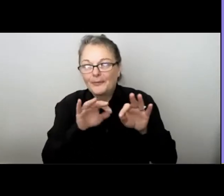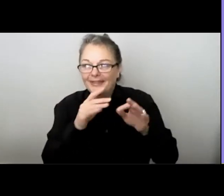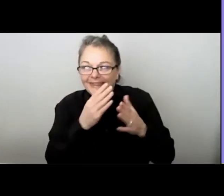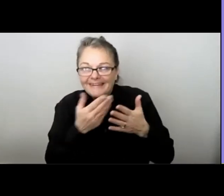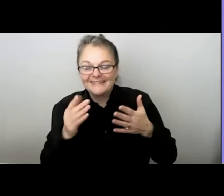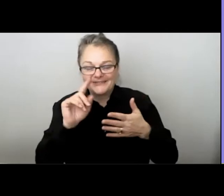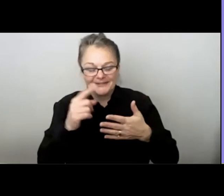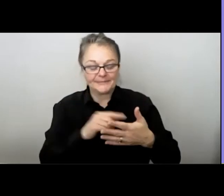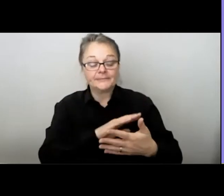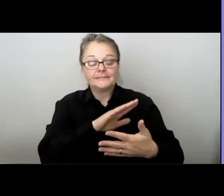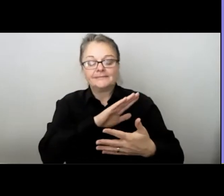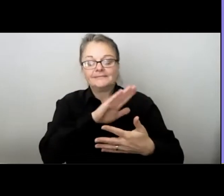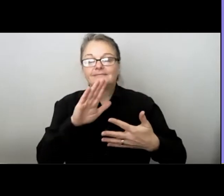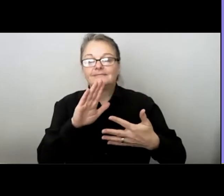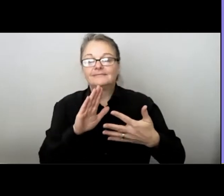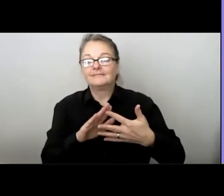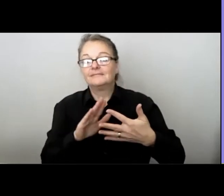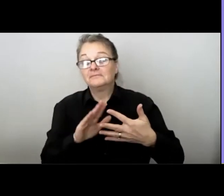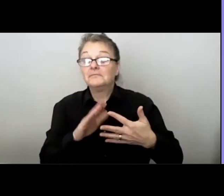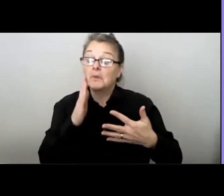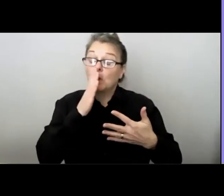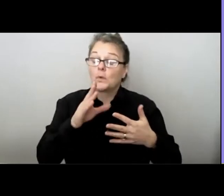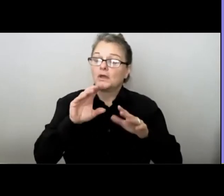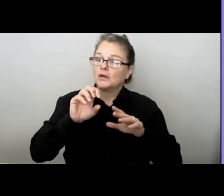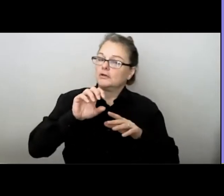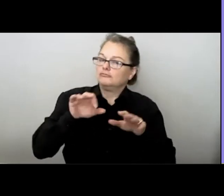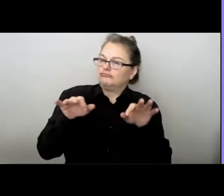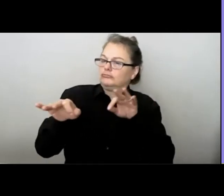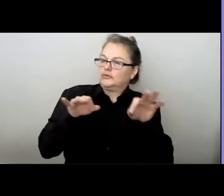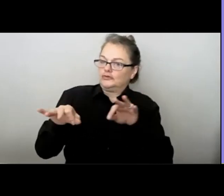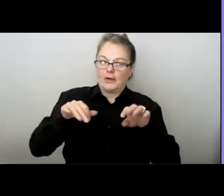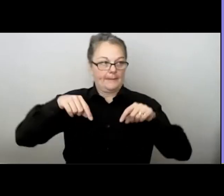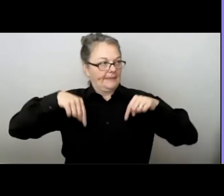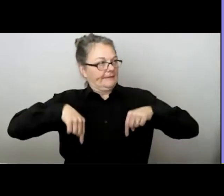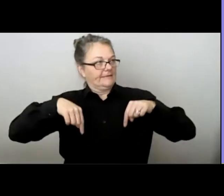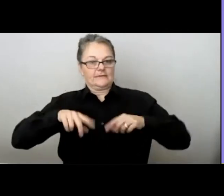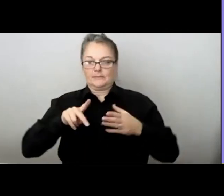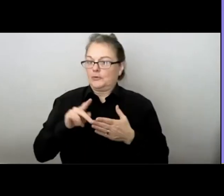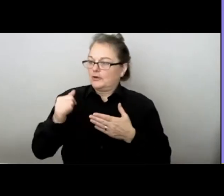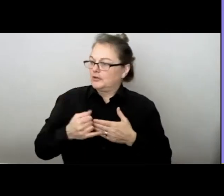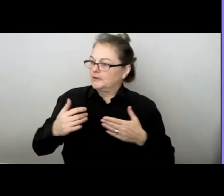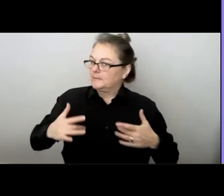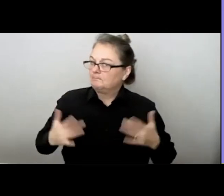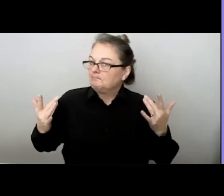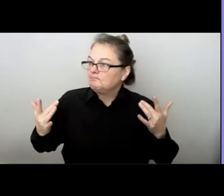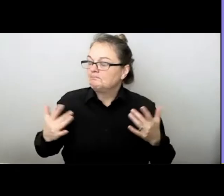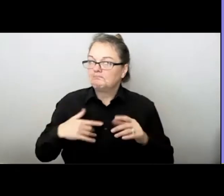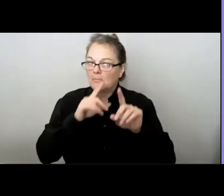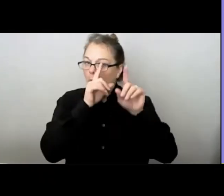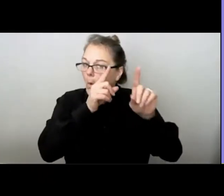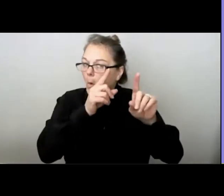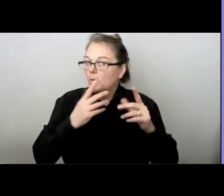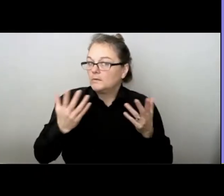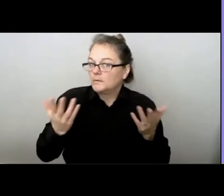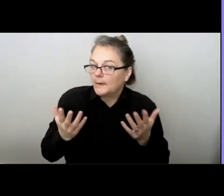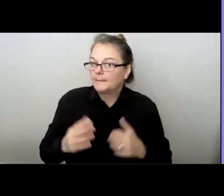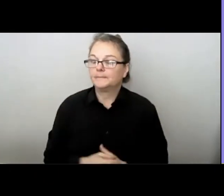THEN WE WANT TO TALK A LITTLE BIT ABOUT OR TELL YOU A LITTLE BIT ABOUT THIS PROJECT AND SOME OF OUR GOALS OF THIS PROJECT.